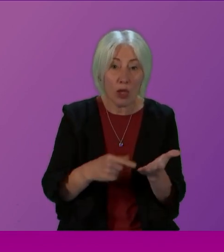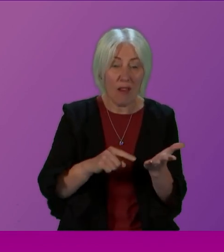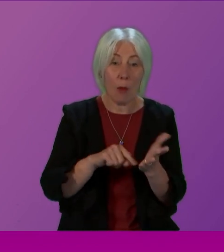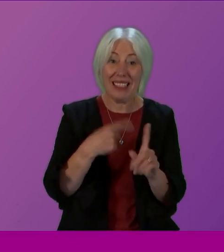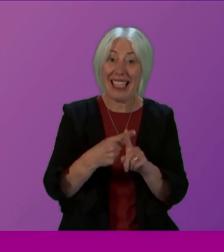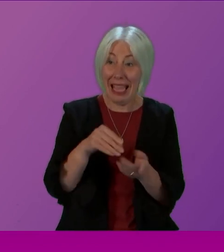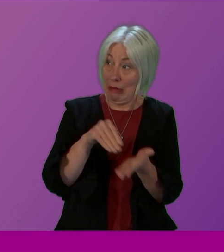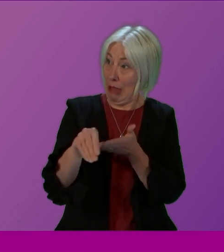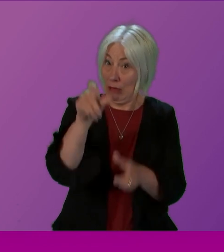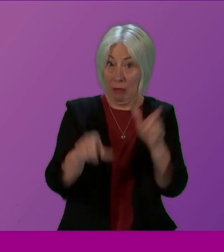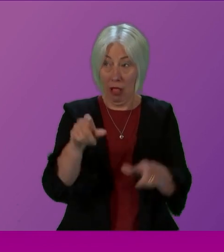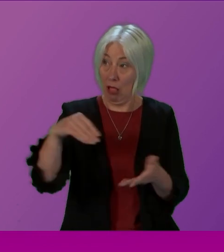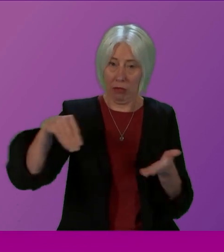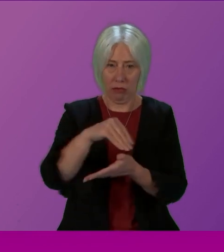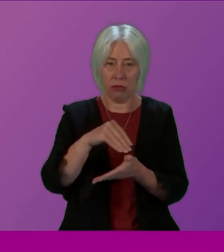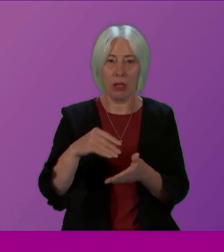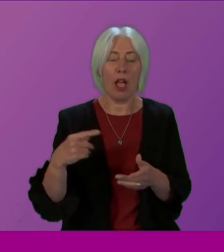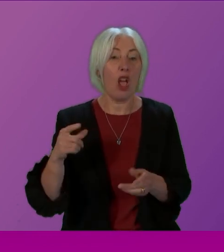The Deputy First Minister is whispering in the First Minister’s ear, so I hope that